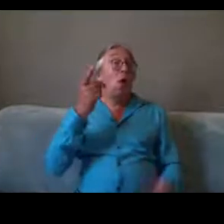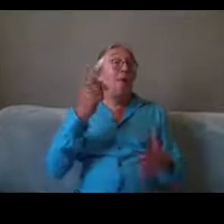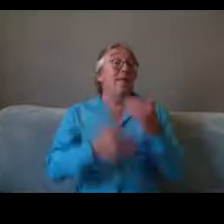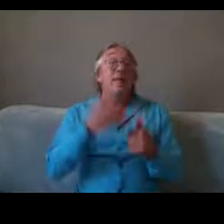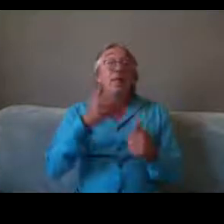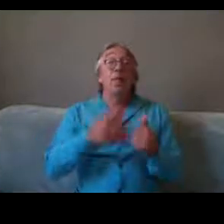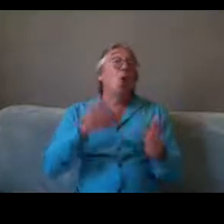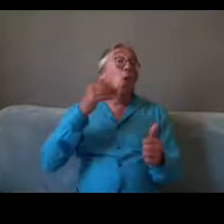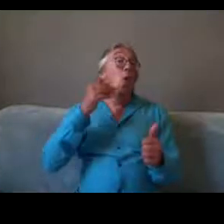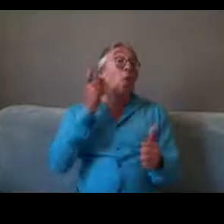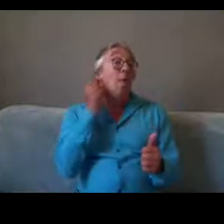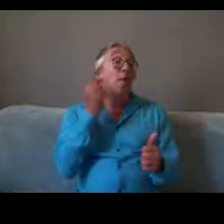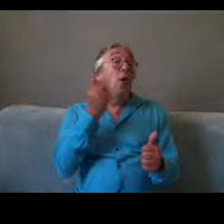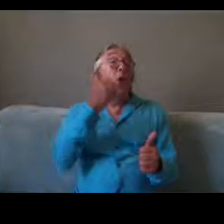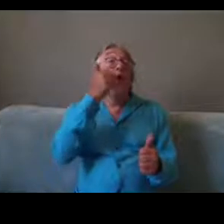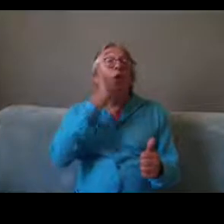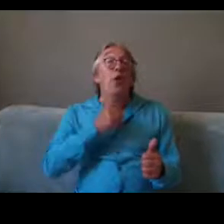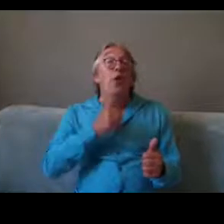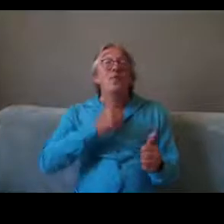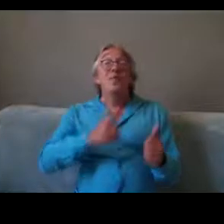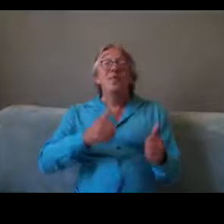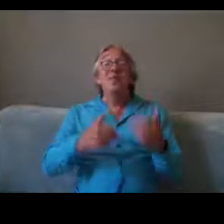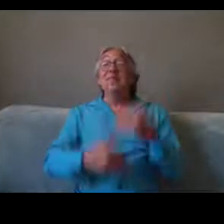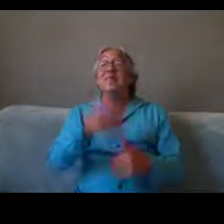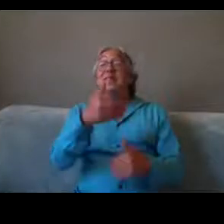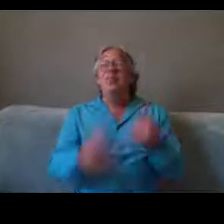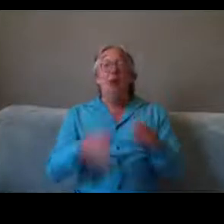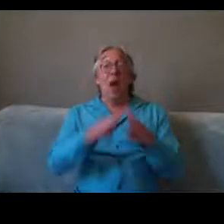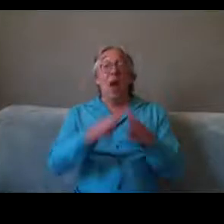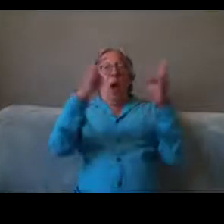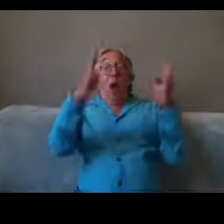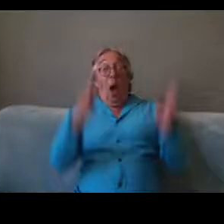We consider it's important that we also give certain basis